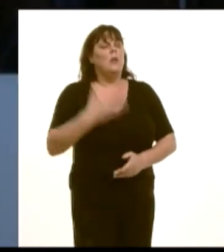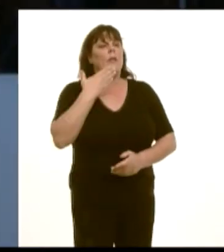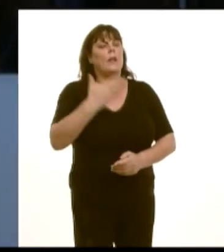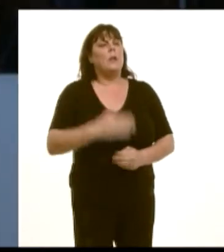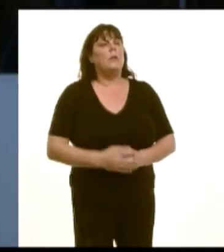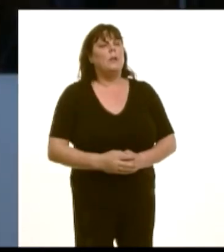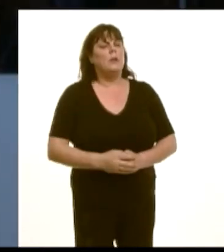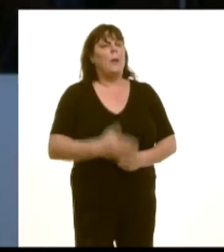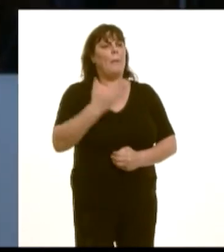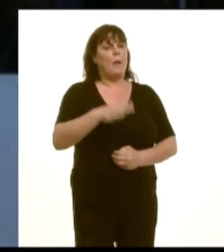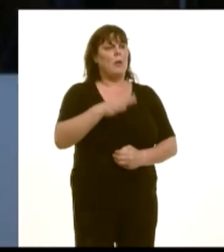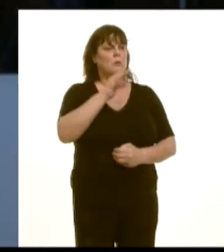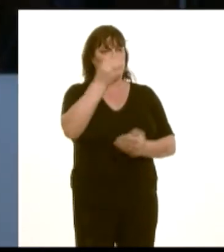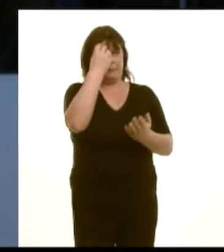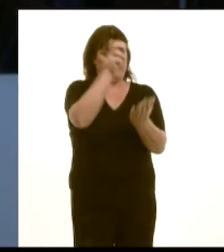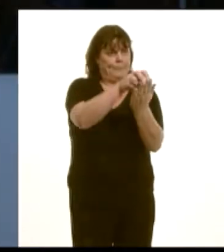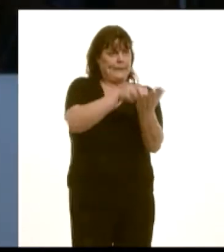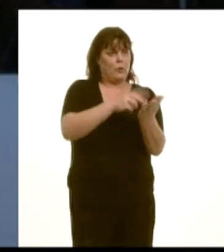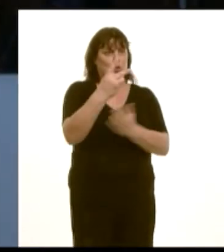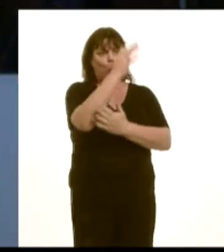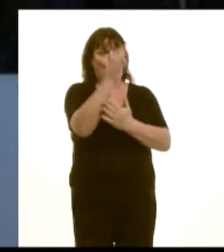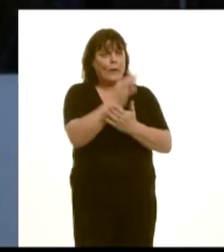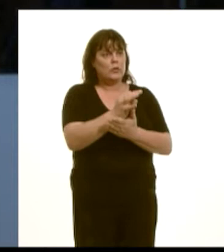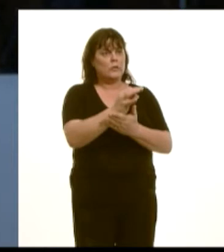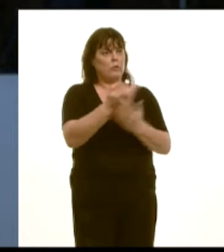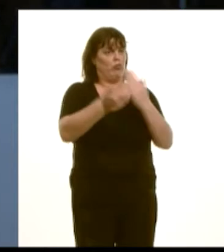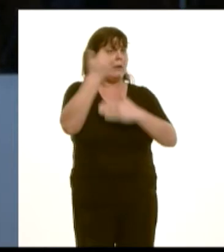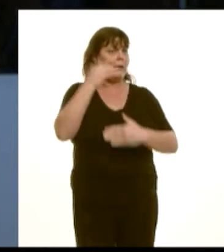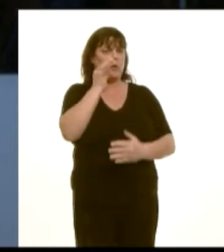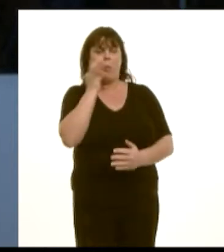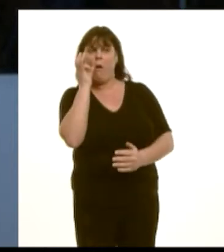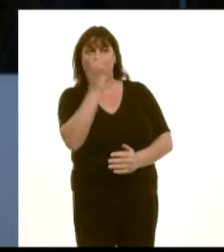for Economy, Science and Transport, asking very simply what recent discussions had she